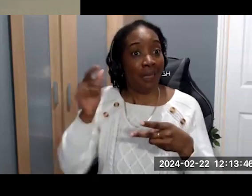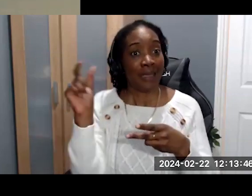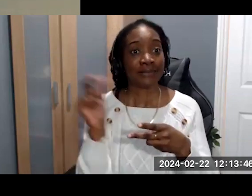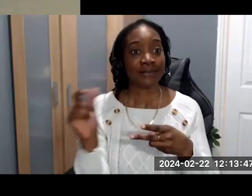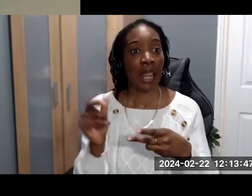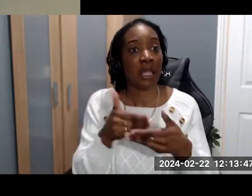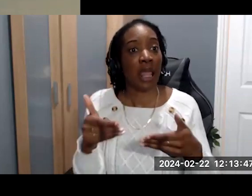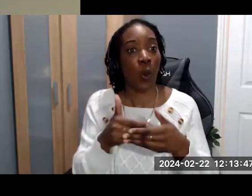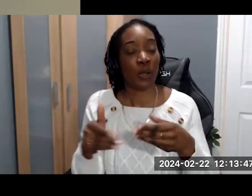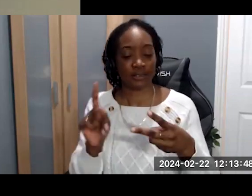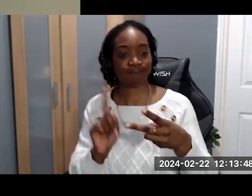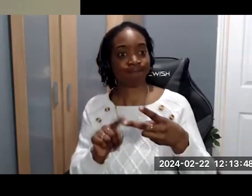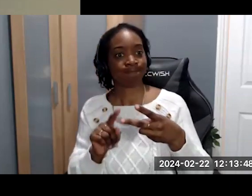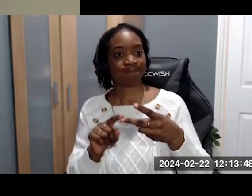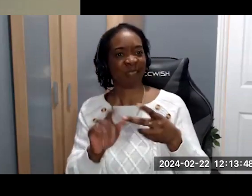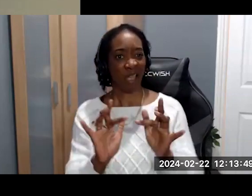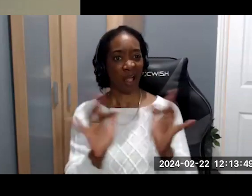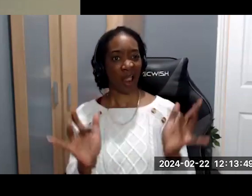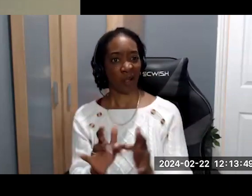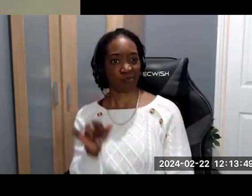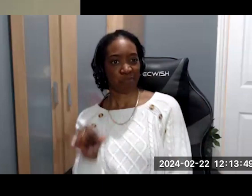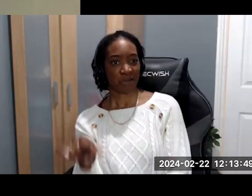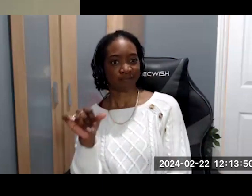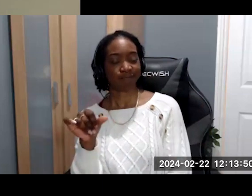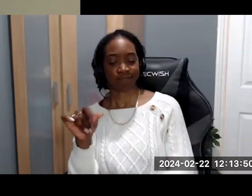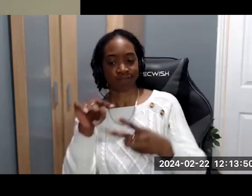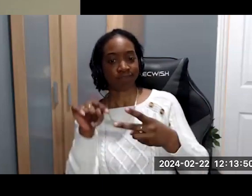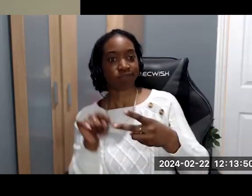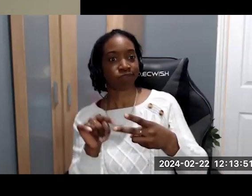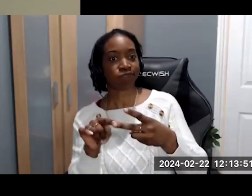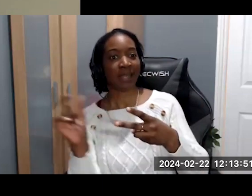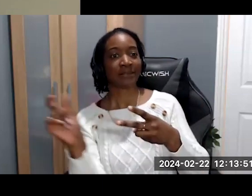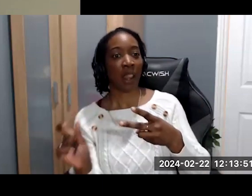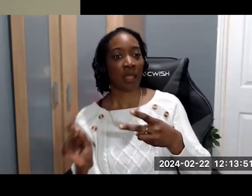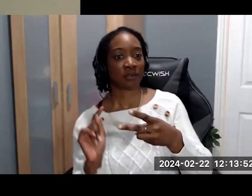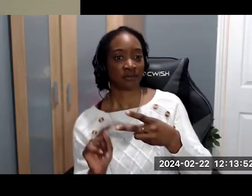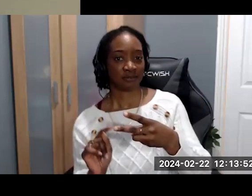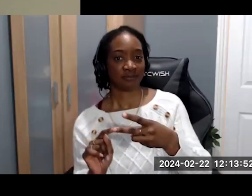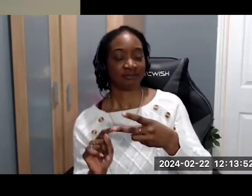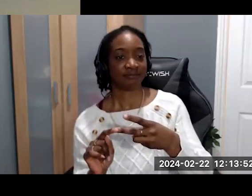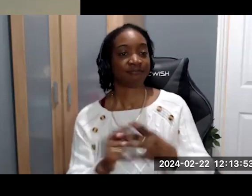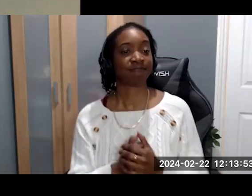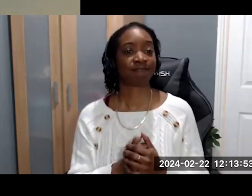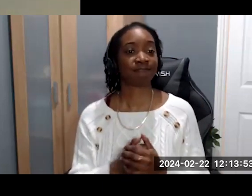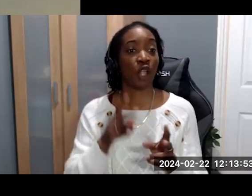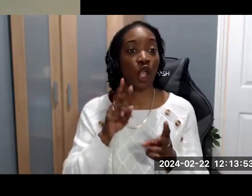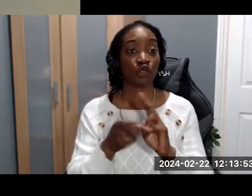select the interpretation icon and under listen in select Italian our interpreter will manually